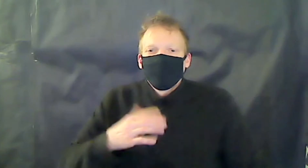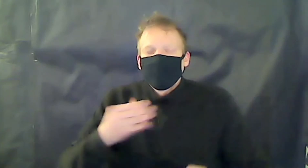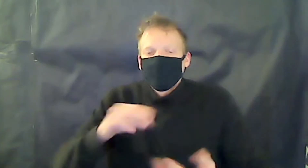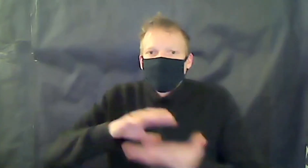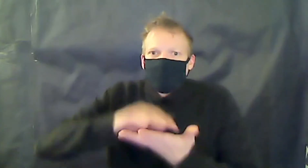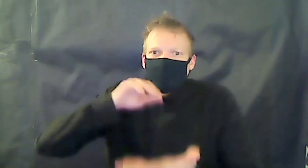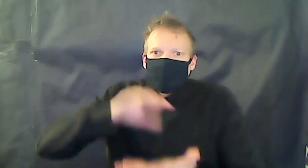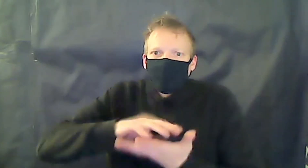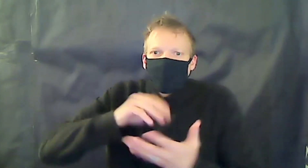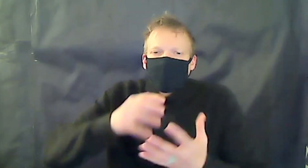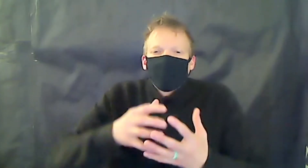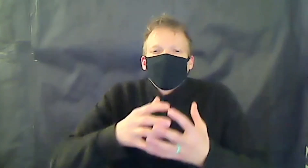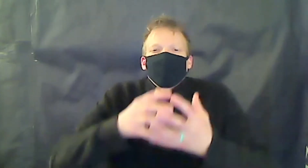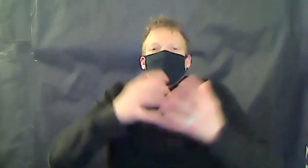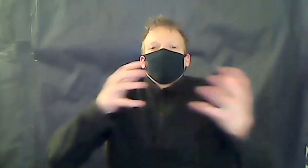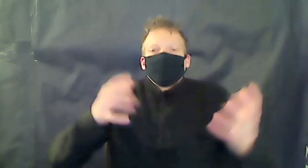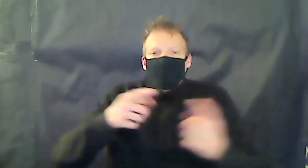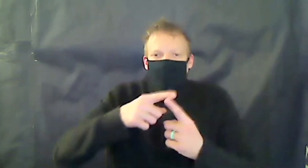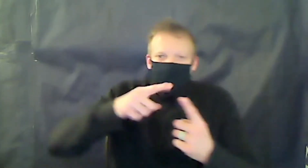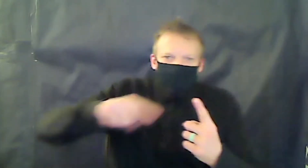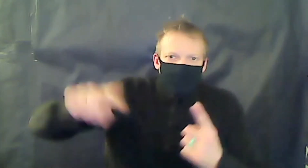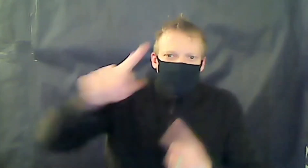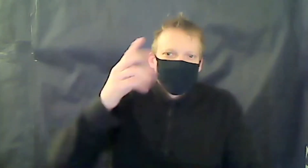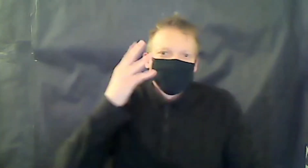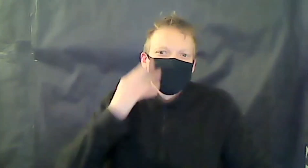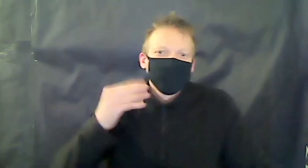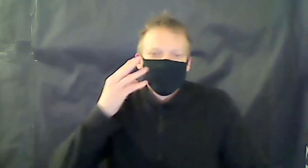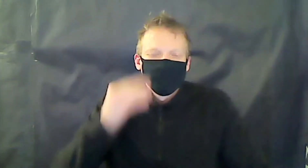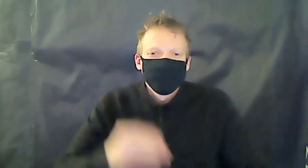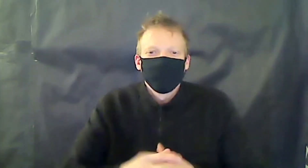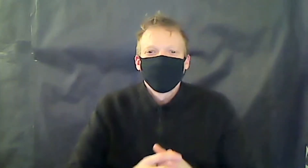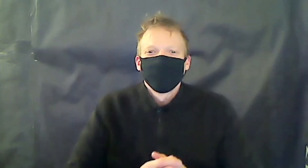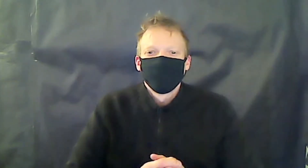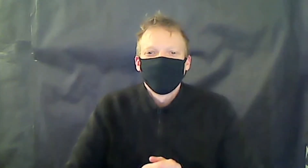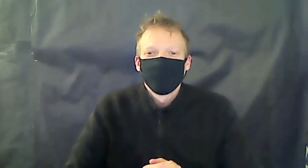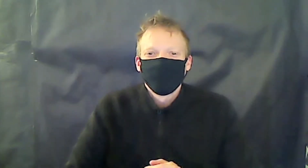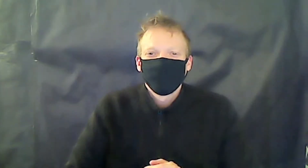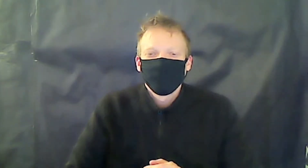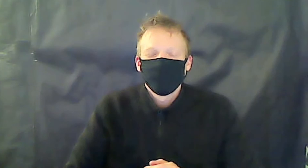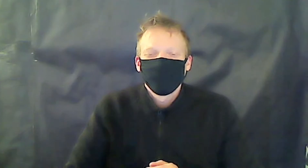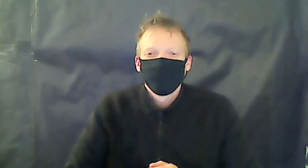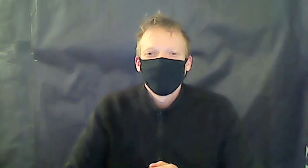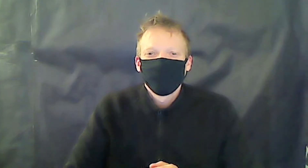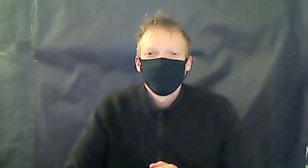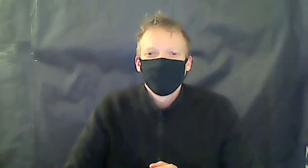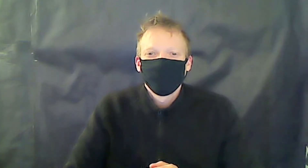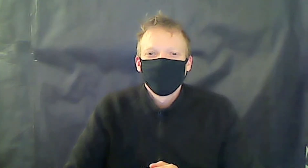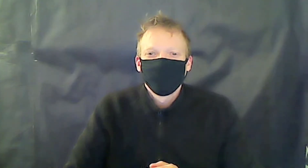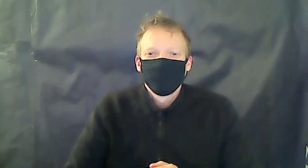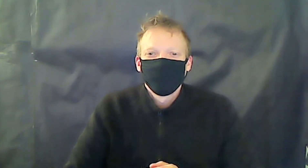Wonderful memories working with the Commission I learned so much. It was a wonderful experience.